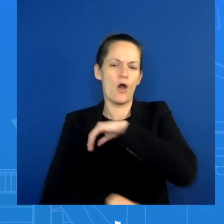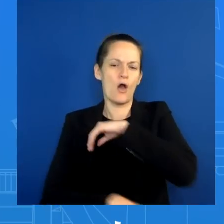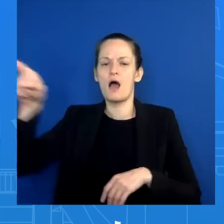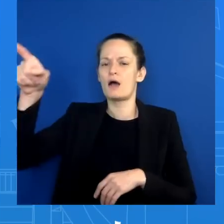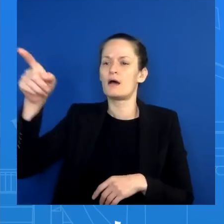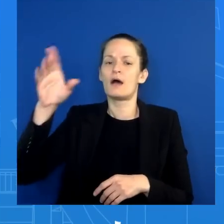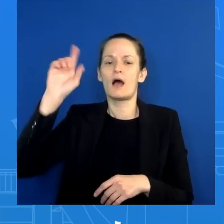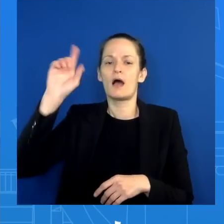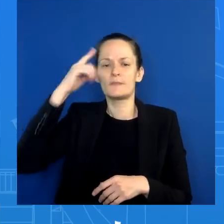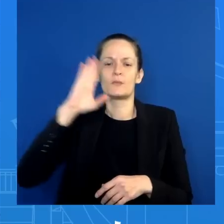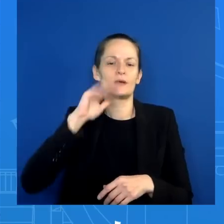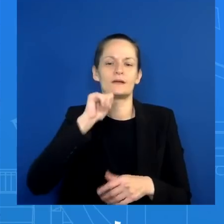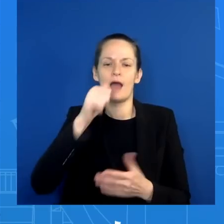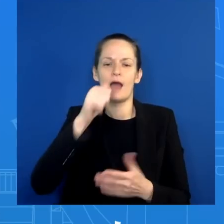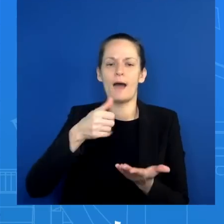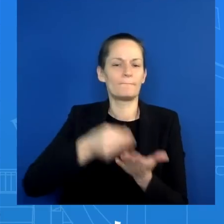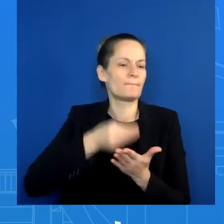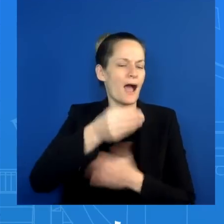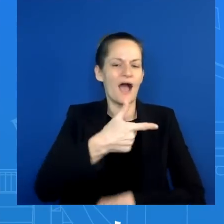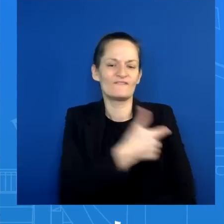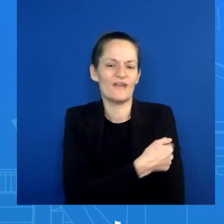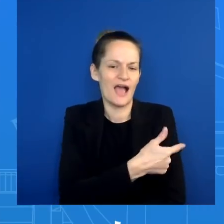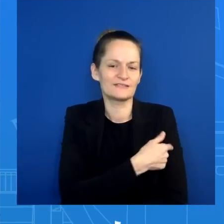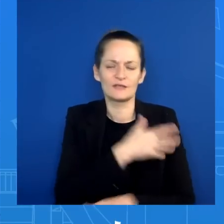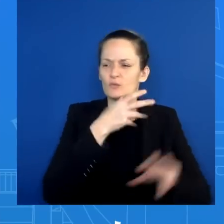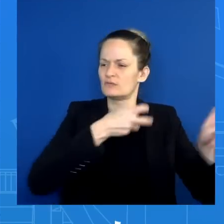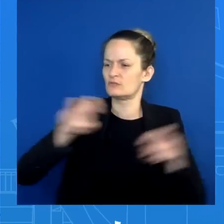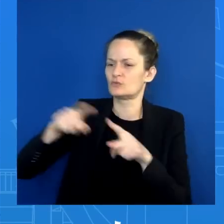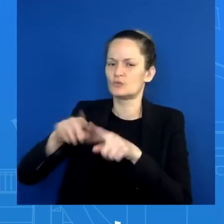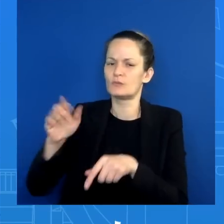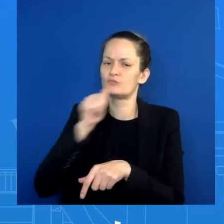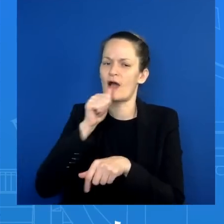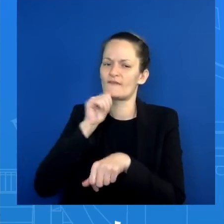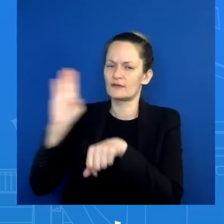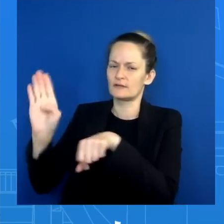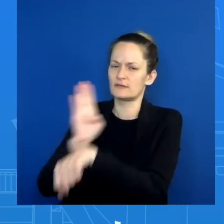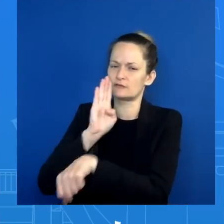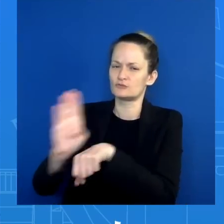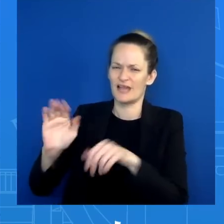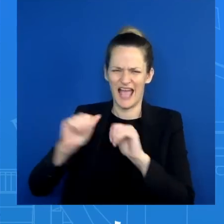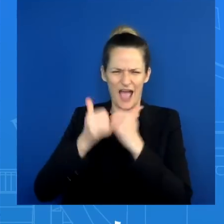Ms. Jean-Pierre: It's a very good question and I'm glad you asked it. Look, we use the Heroes Act